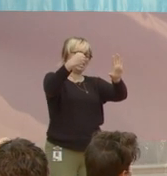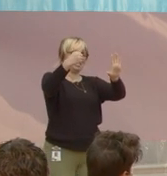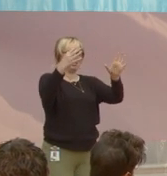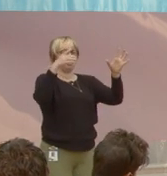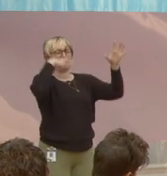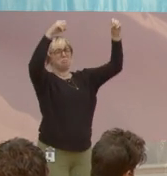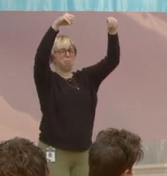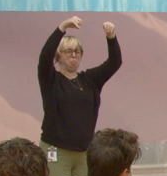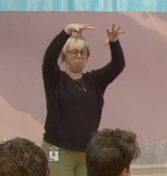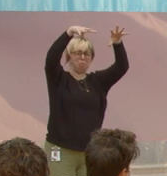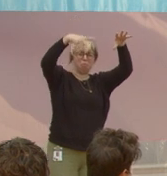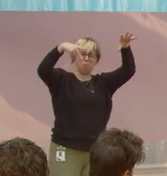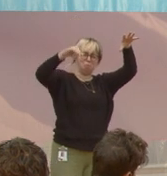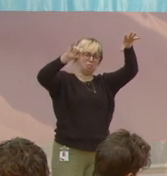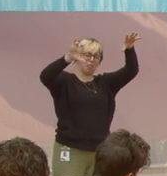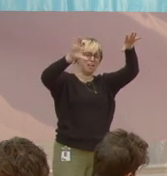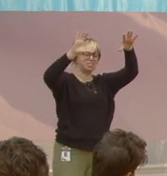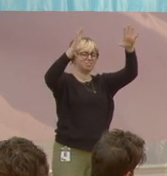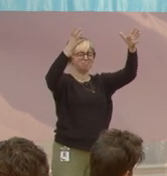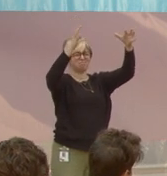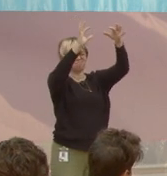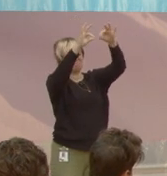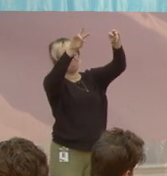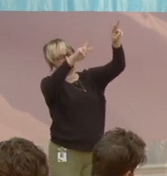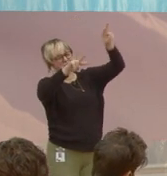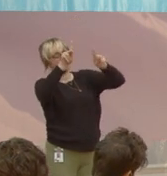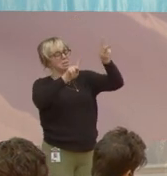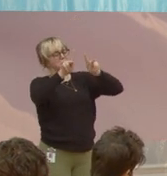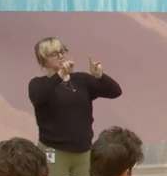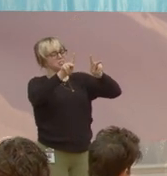plastic chain, you know, so people are even in the sense of